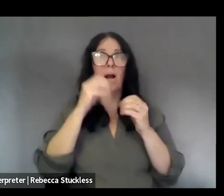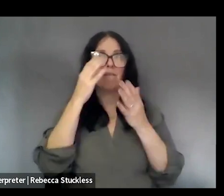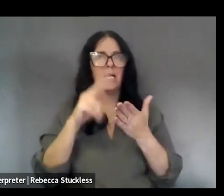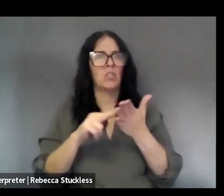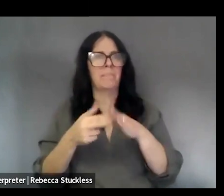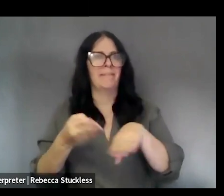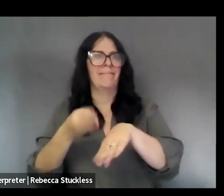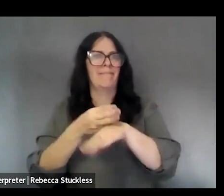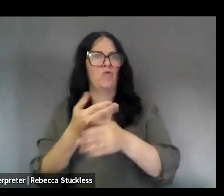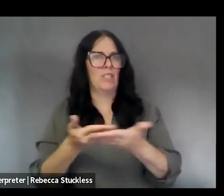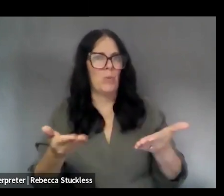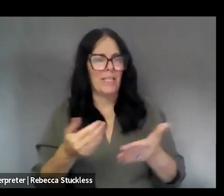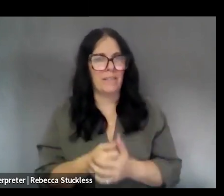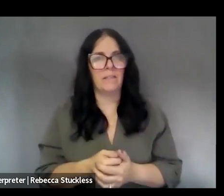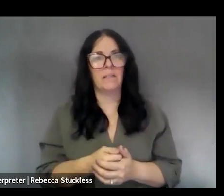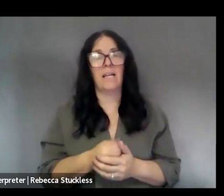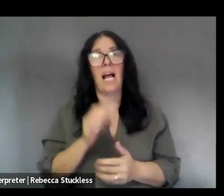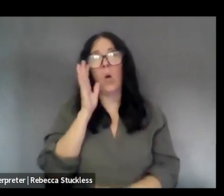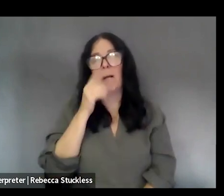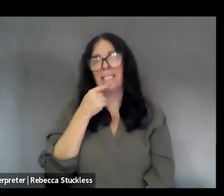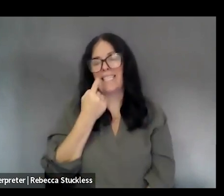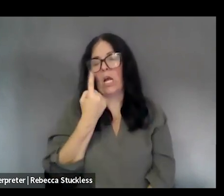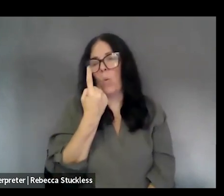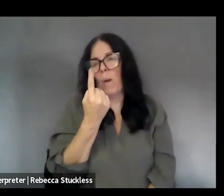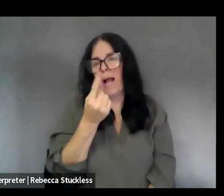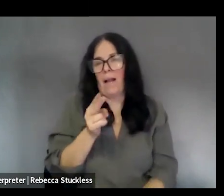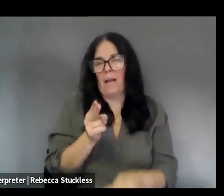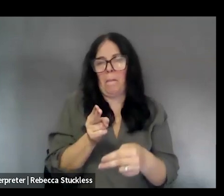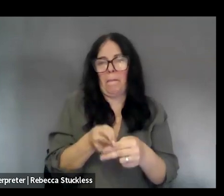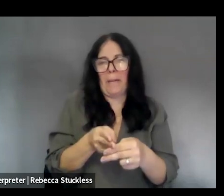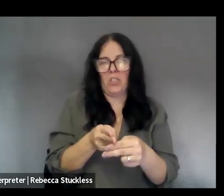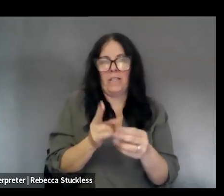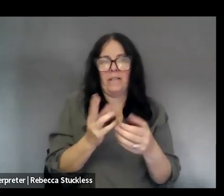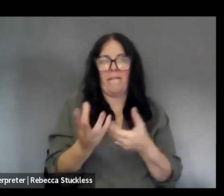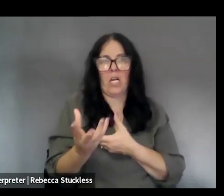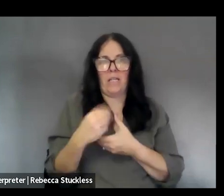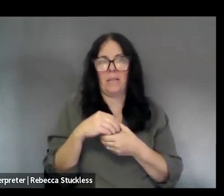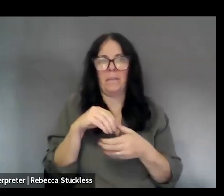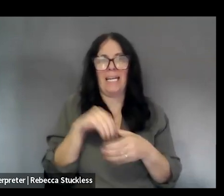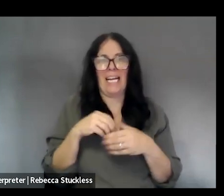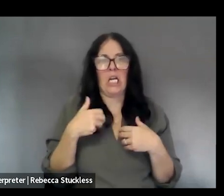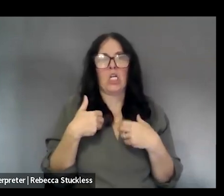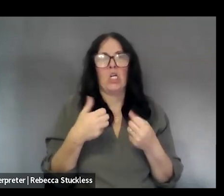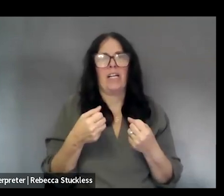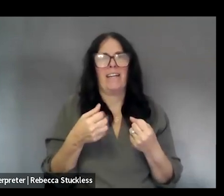will say there's like one tiny mention of autism in a curative, gross way in that book. It's very